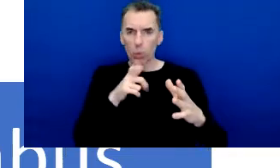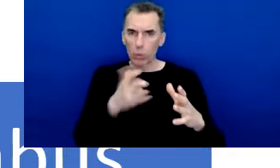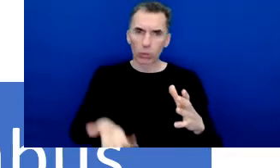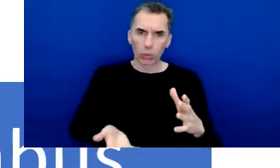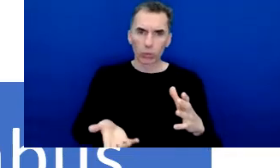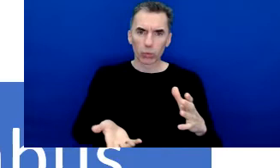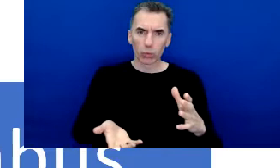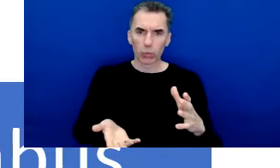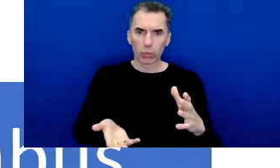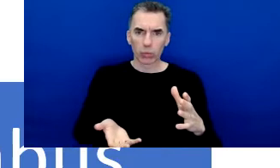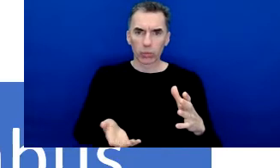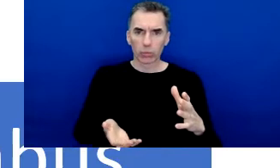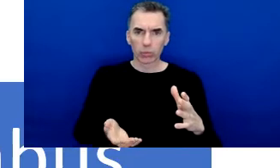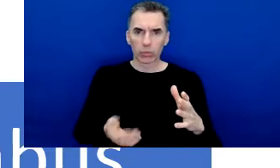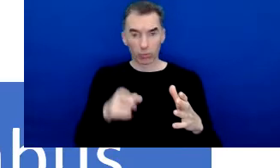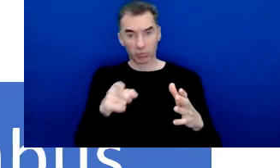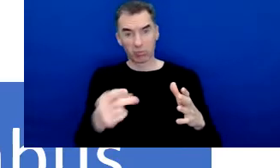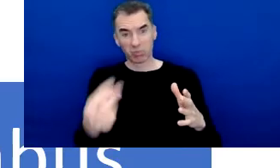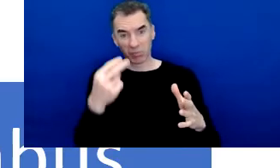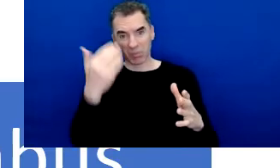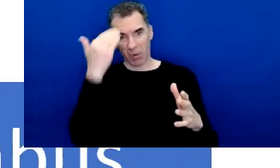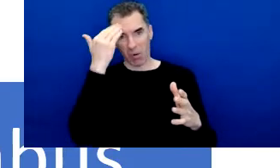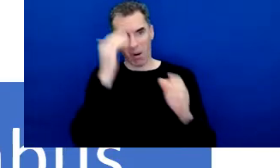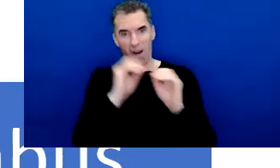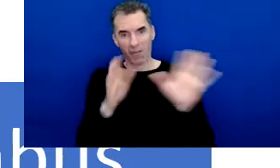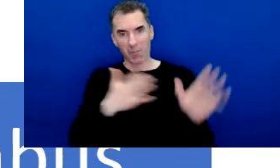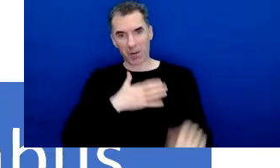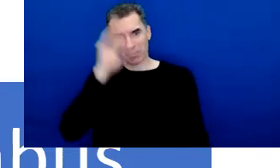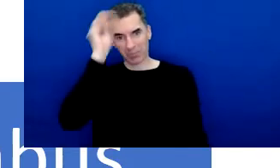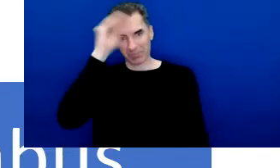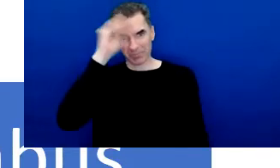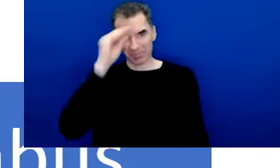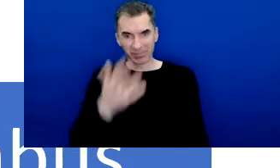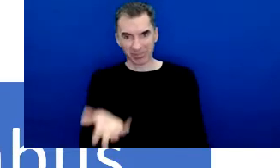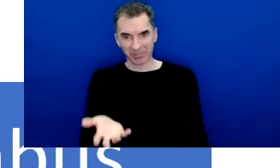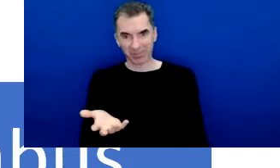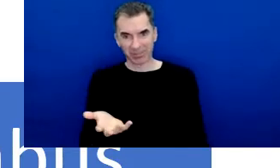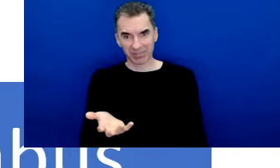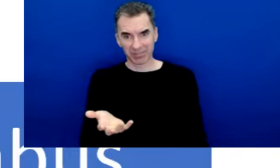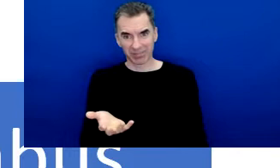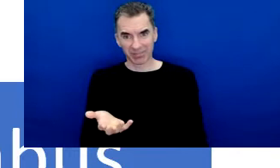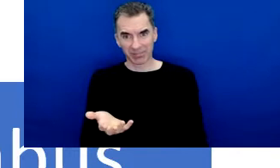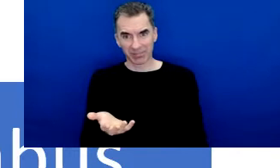You can probably tell which side of that equation I land on, but that's what they pay me for